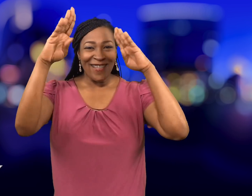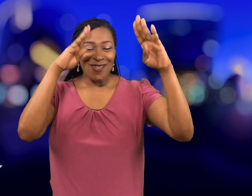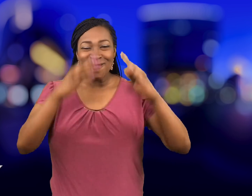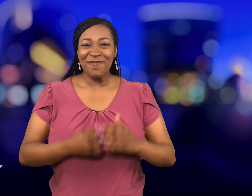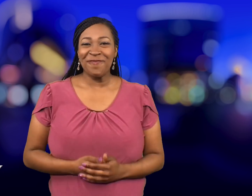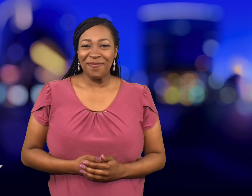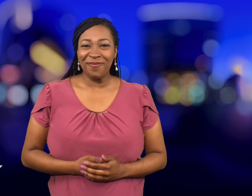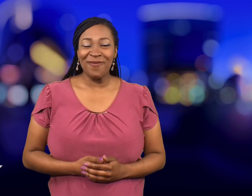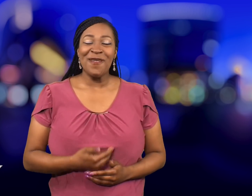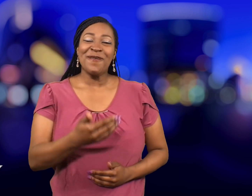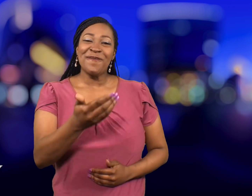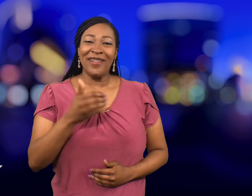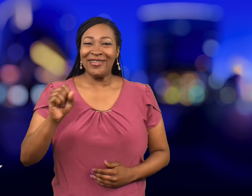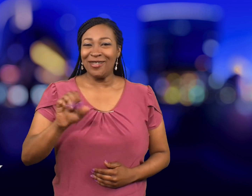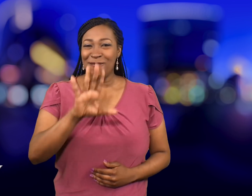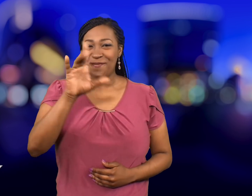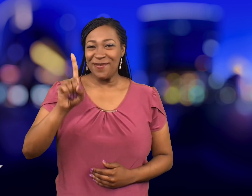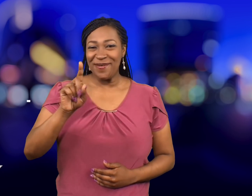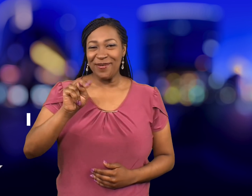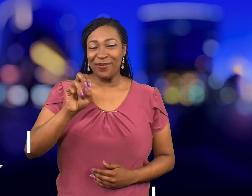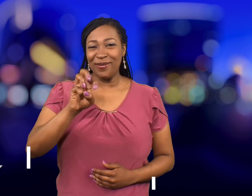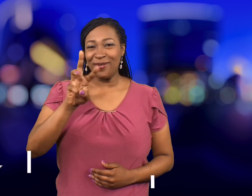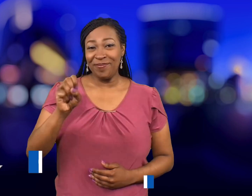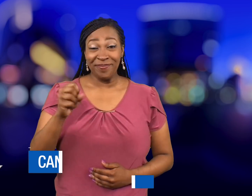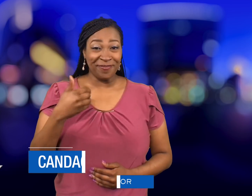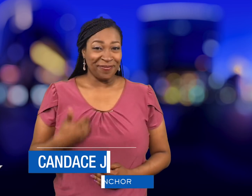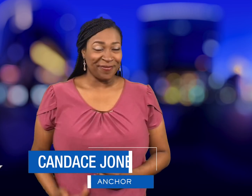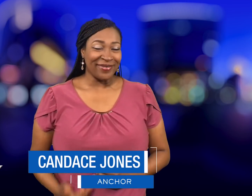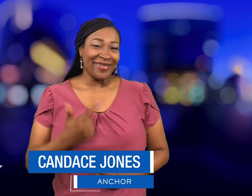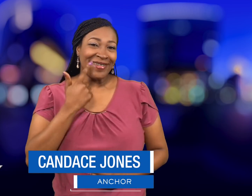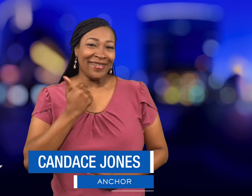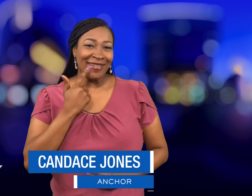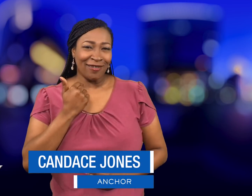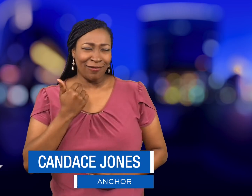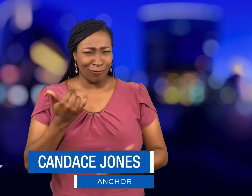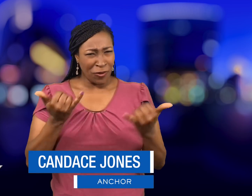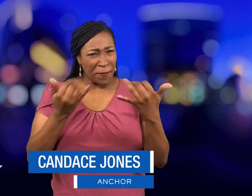Hello everyone. Welcome to Sign1News. I'm Candace Jones.